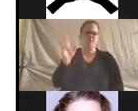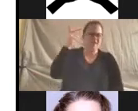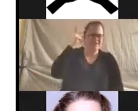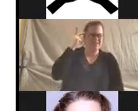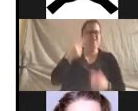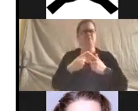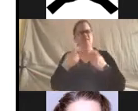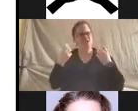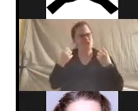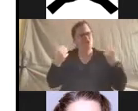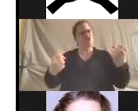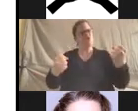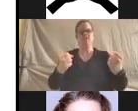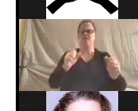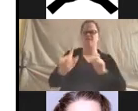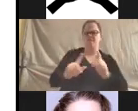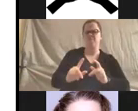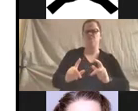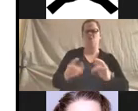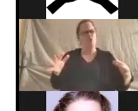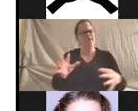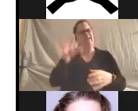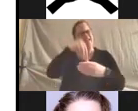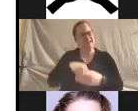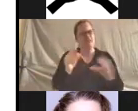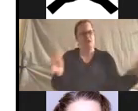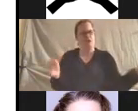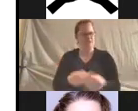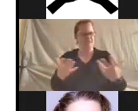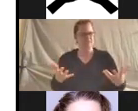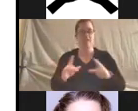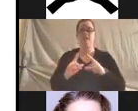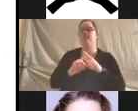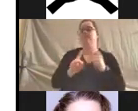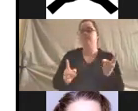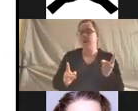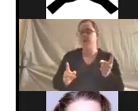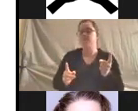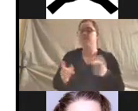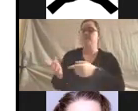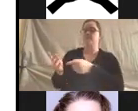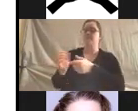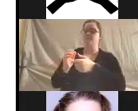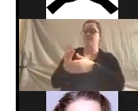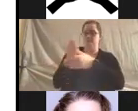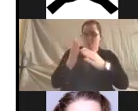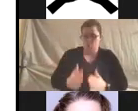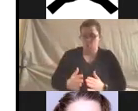who are currently in office. But the partners that have been helping with this bill,